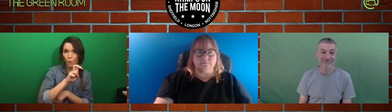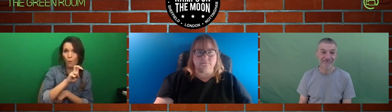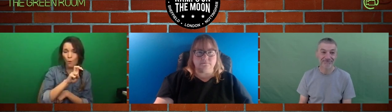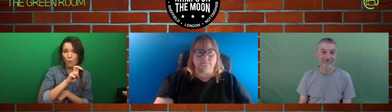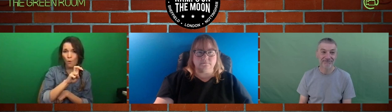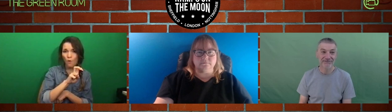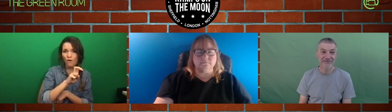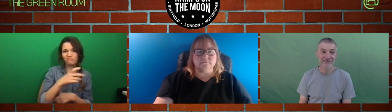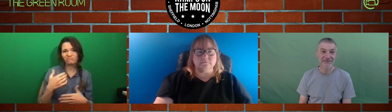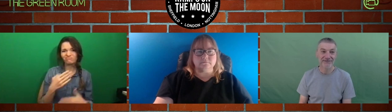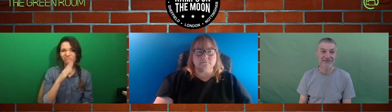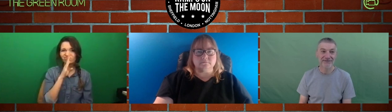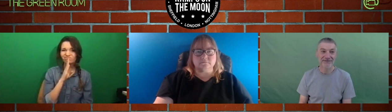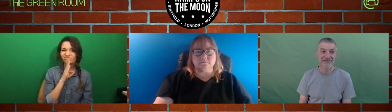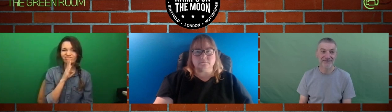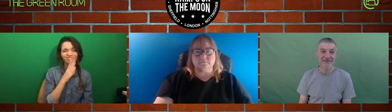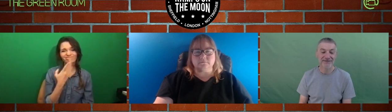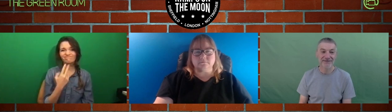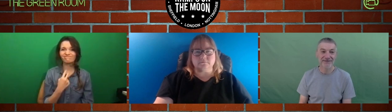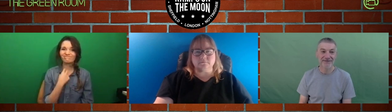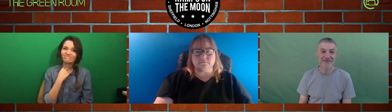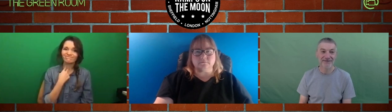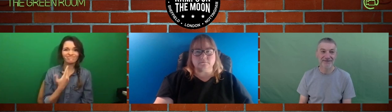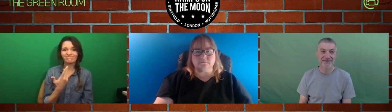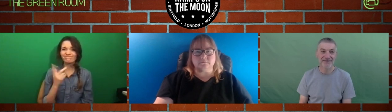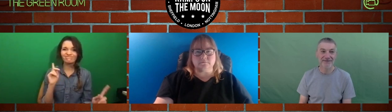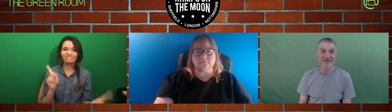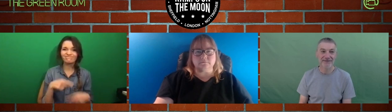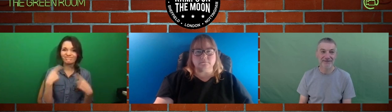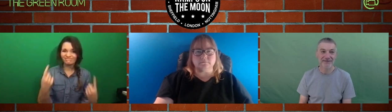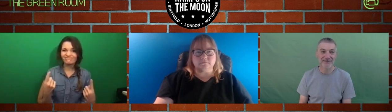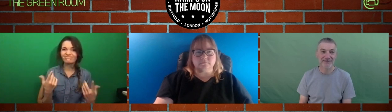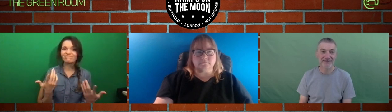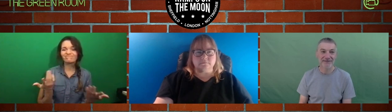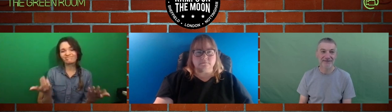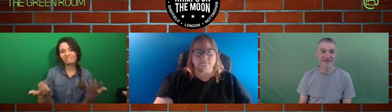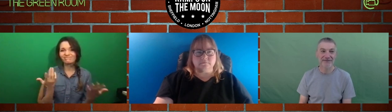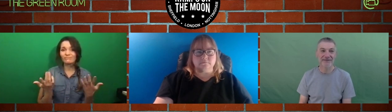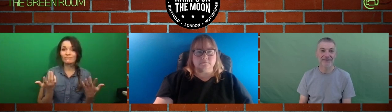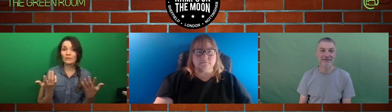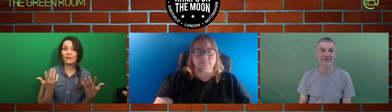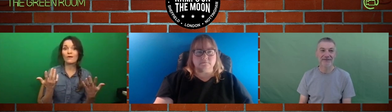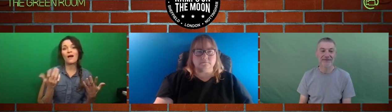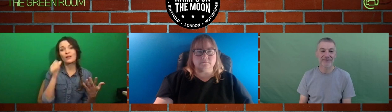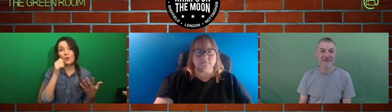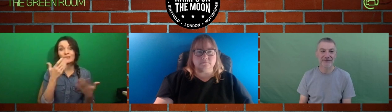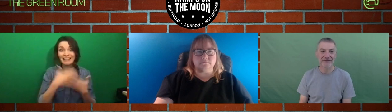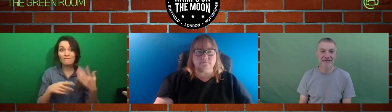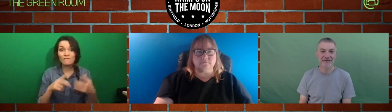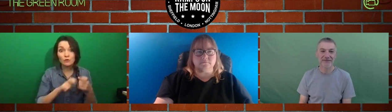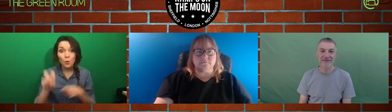to do it so we're going to talk a little bit about touring even though we didn't actually do it. We're going to talk a